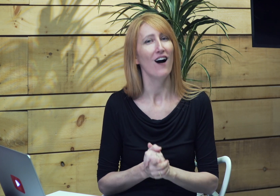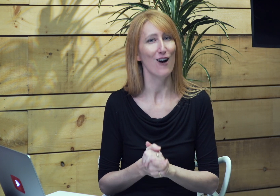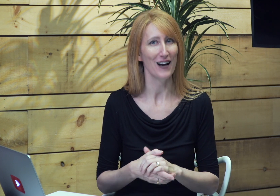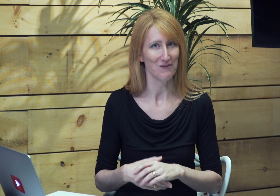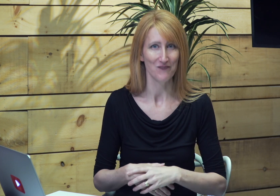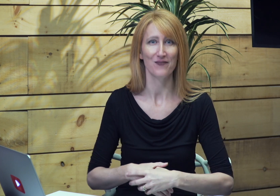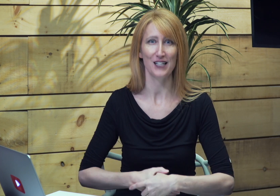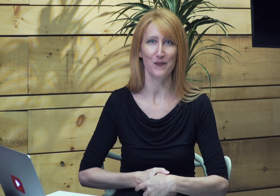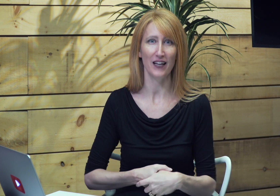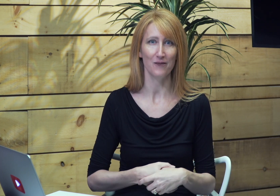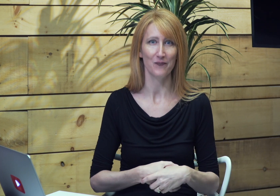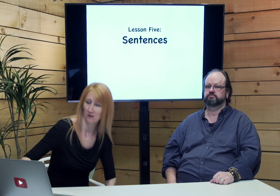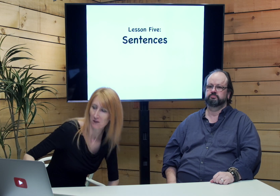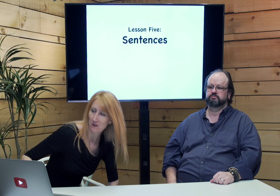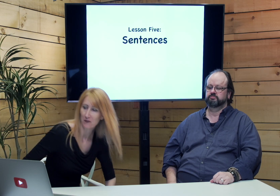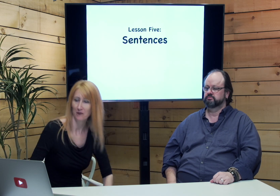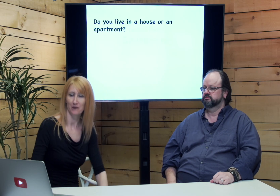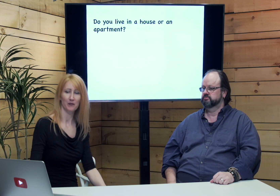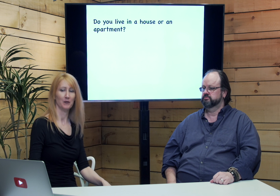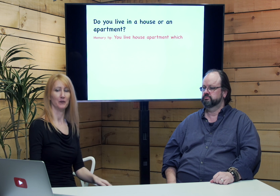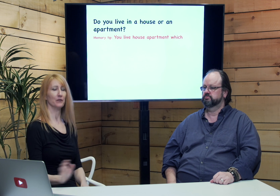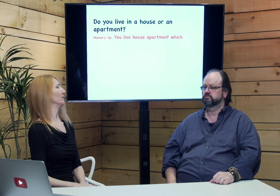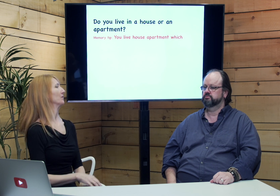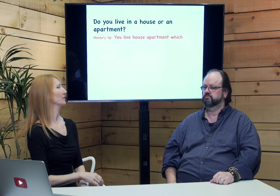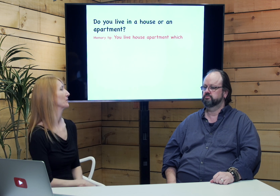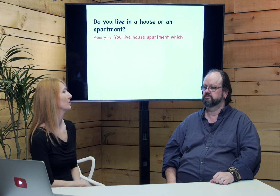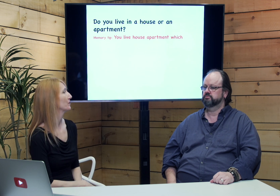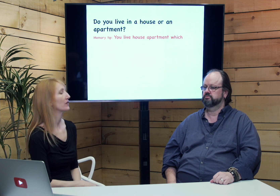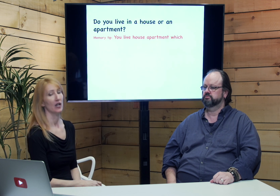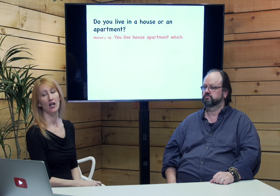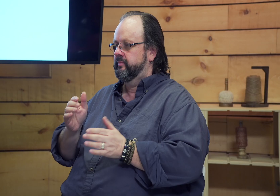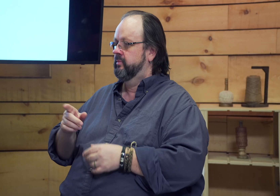Do you live in a house or apartment?